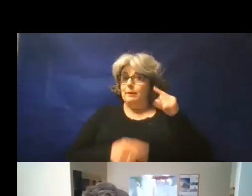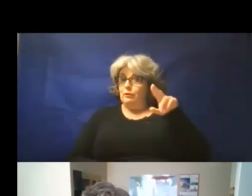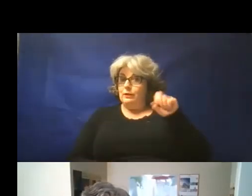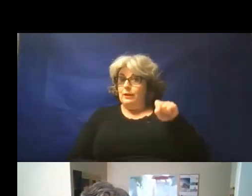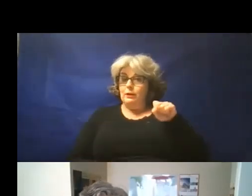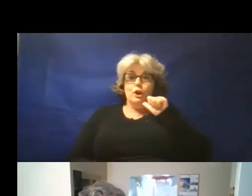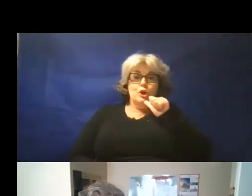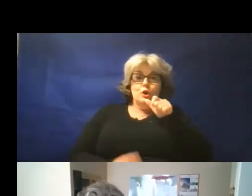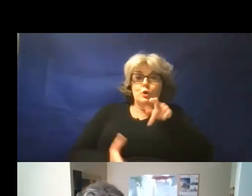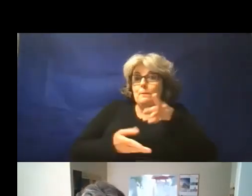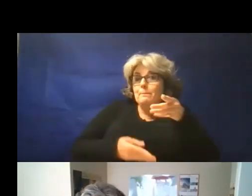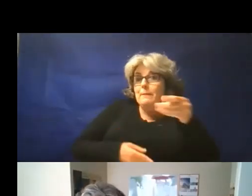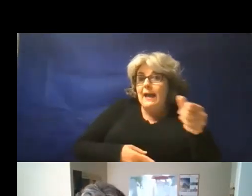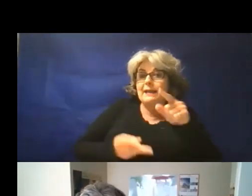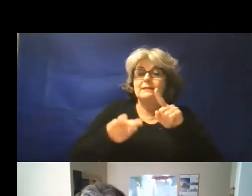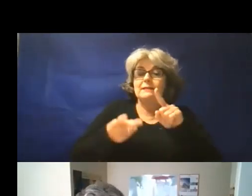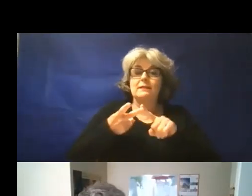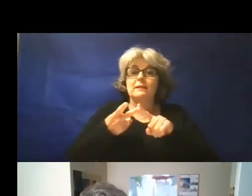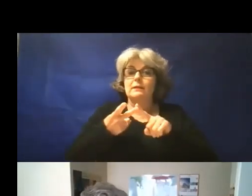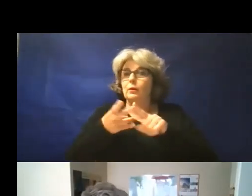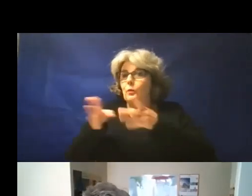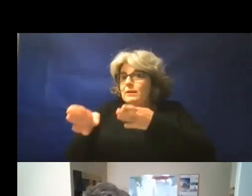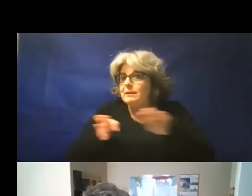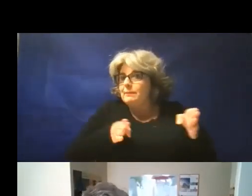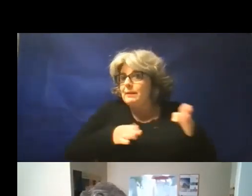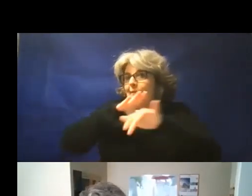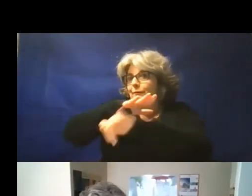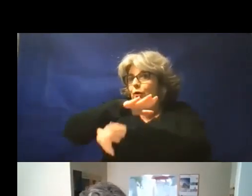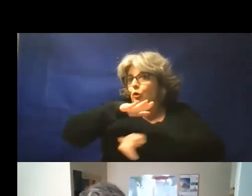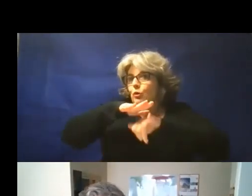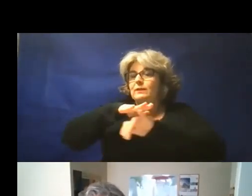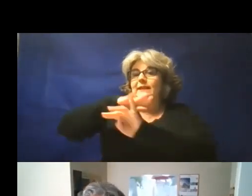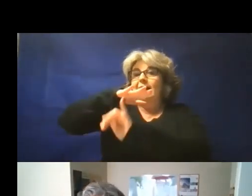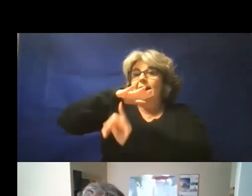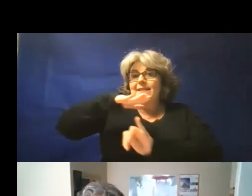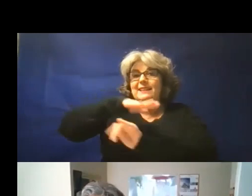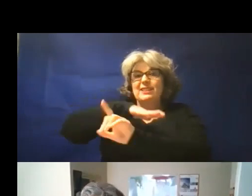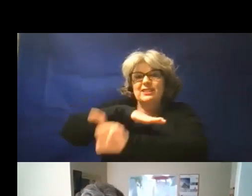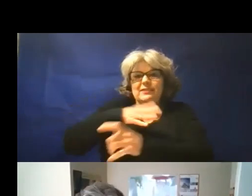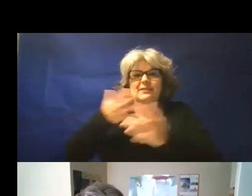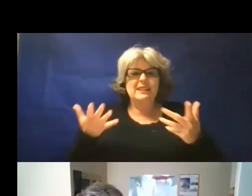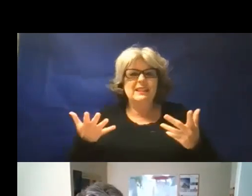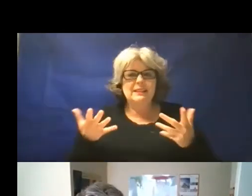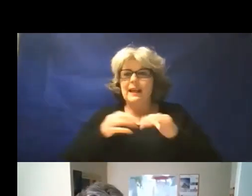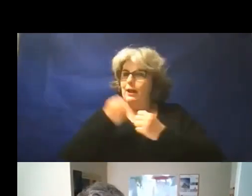what are the plans for quarantine and isolation if needed, and how can we support our students